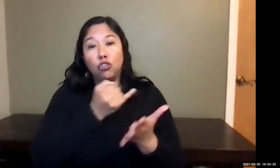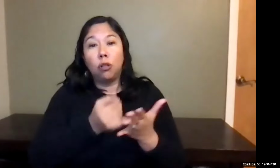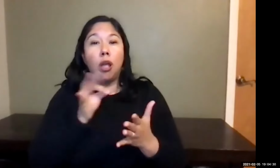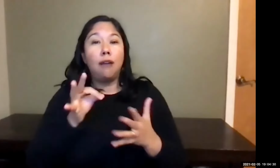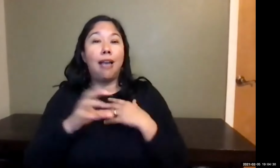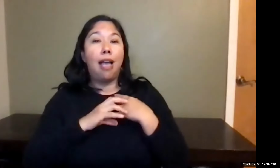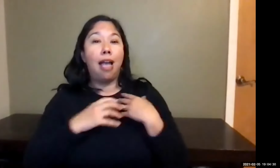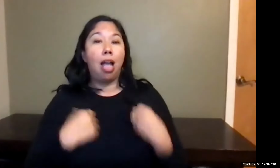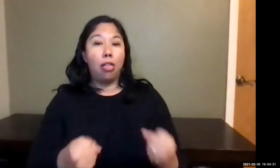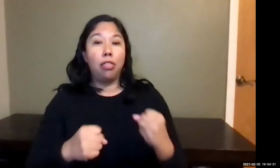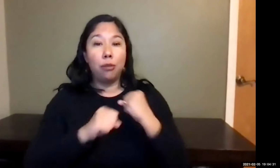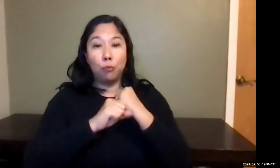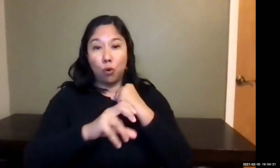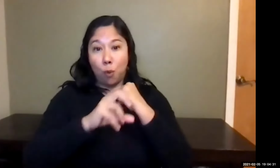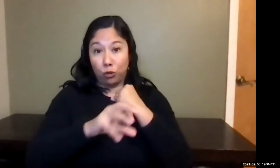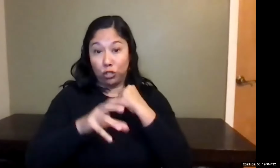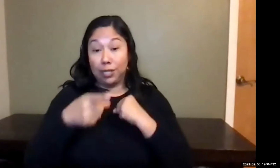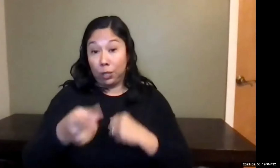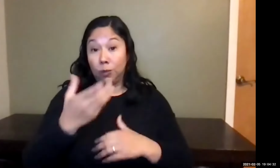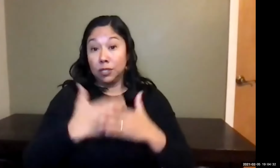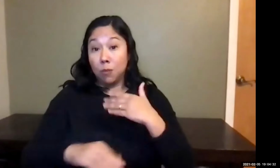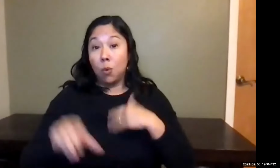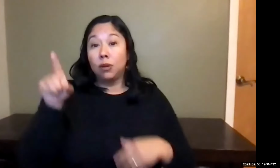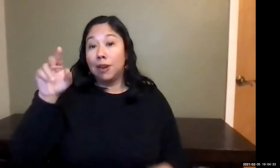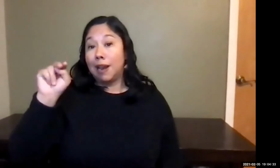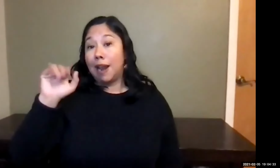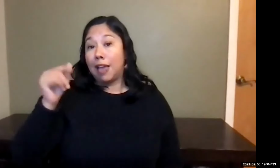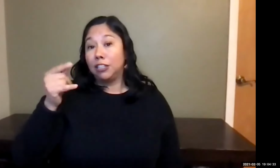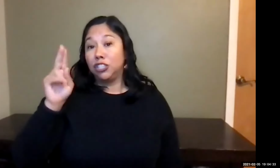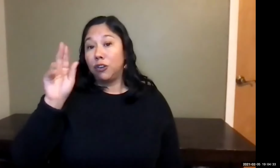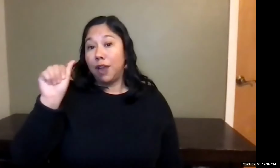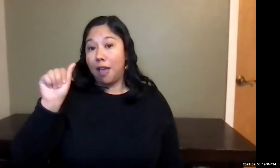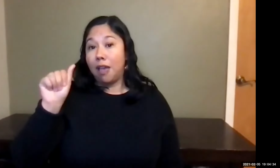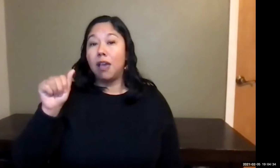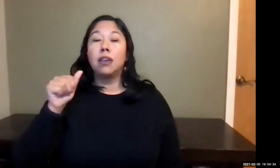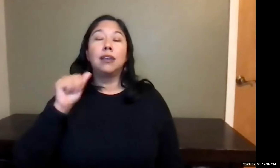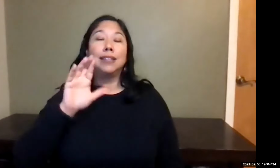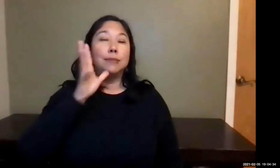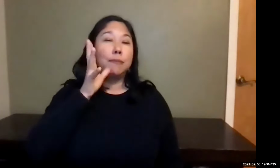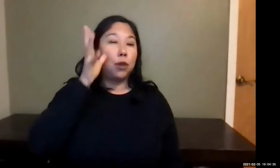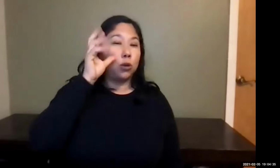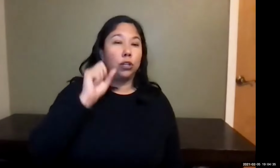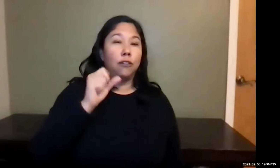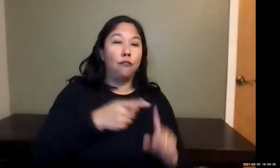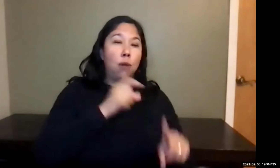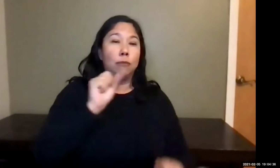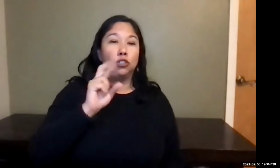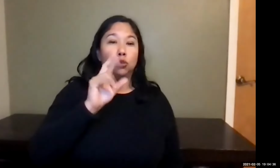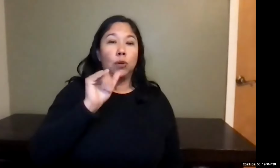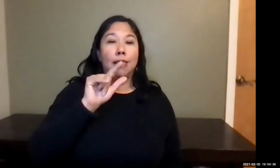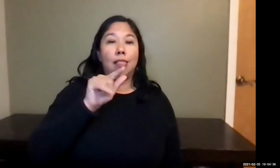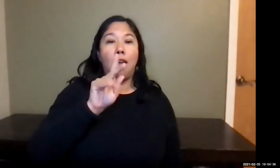He was born in Nigeria to Sri Lankan parents and raised in Toronto and Buffalo, New York,